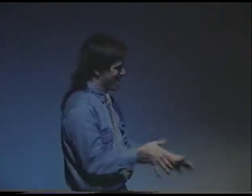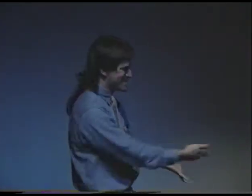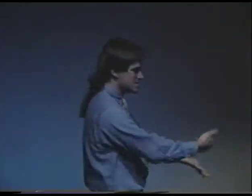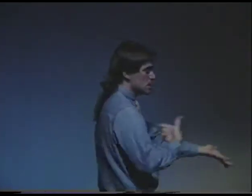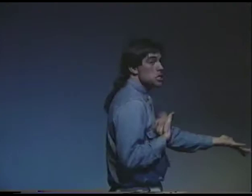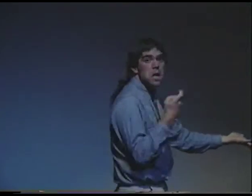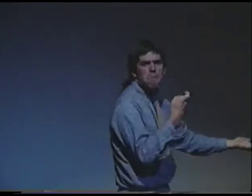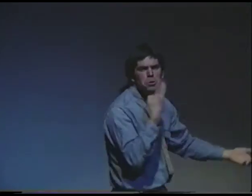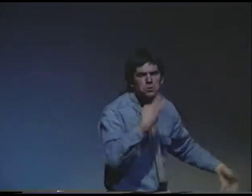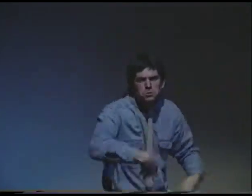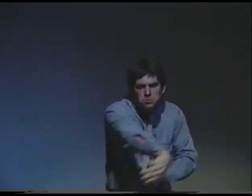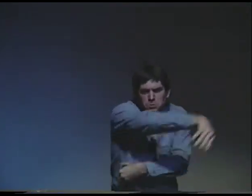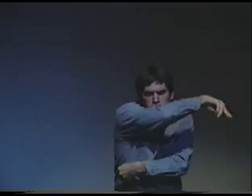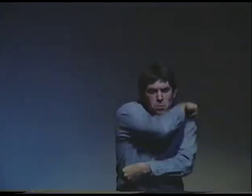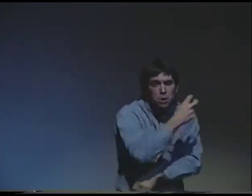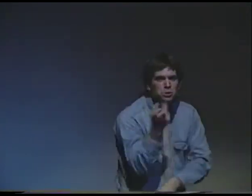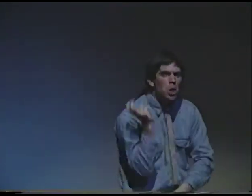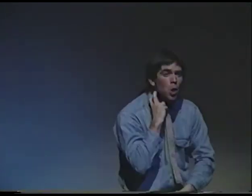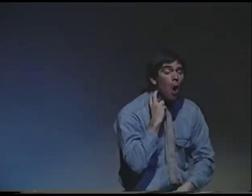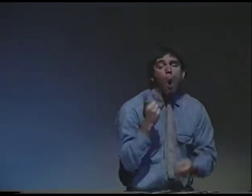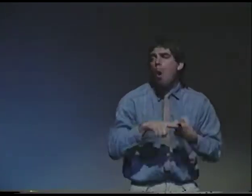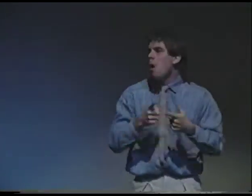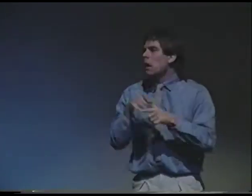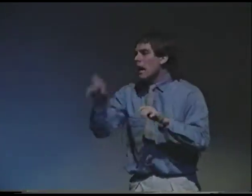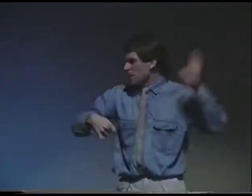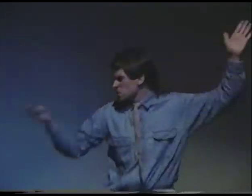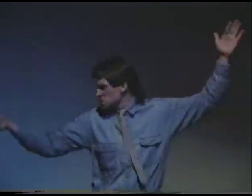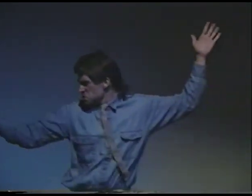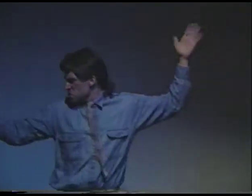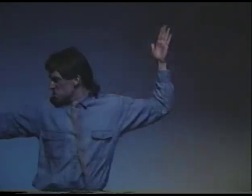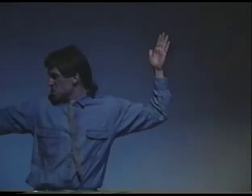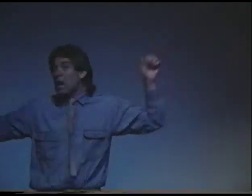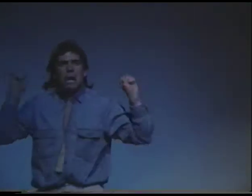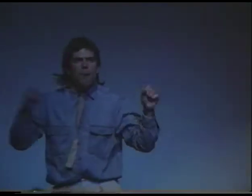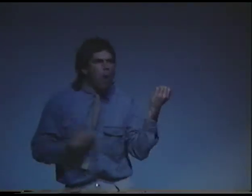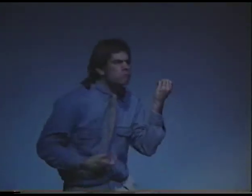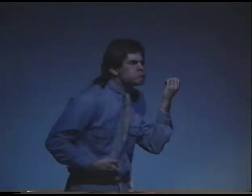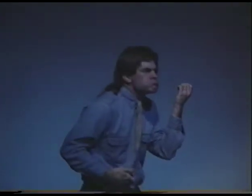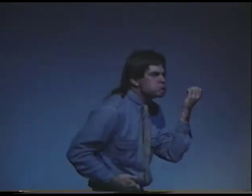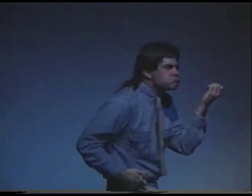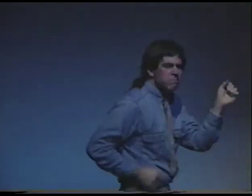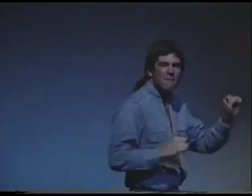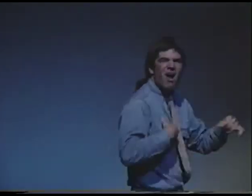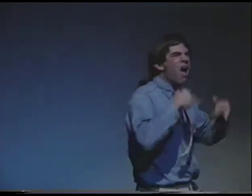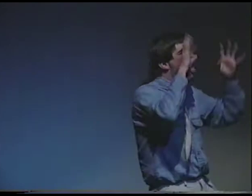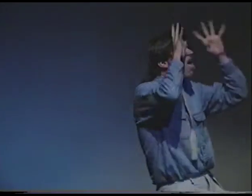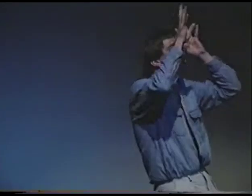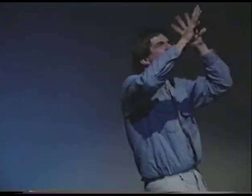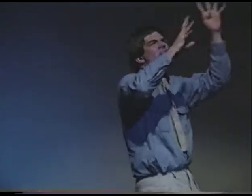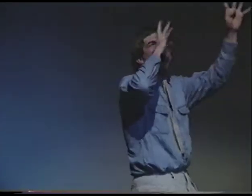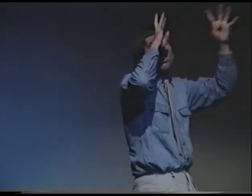So I had to make them up, like Dracula or sword fighter or a soldier.